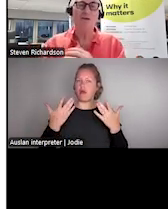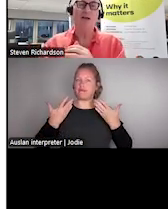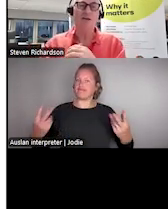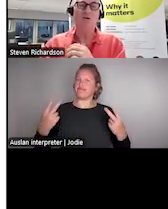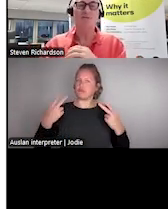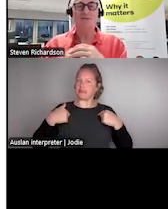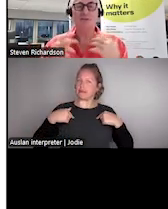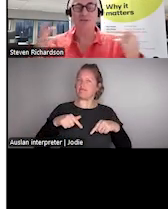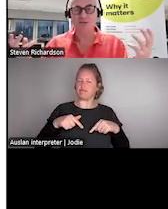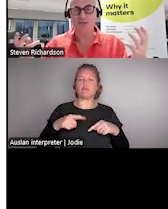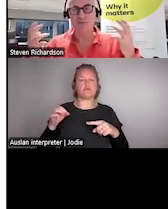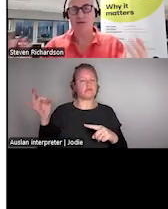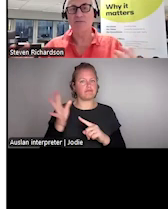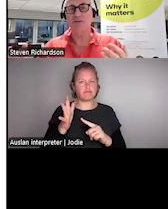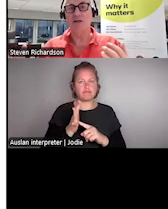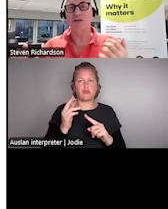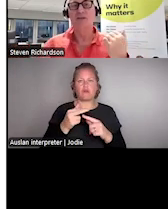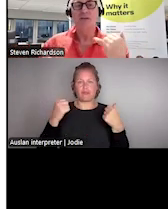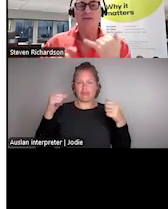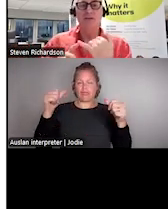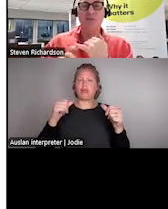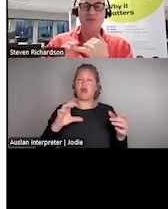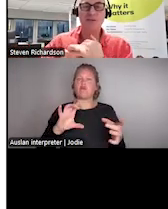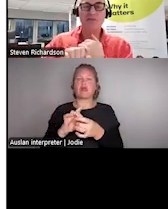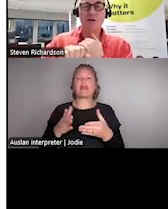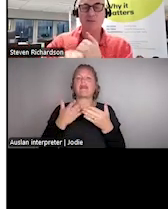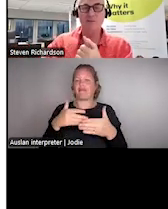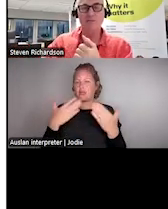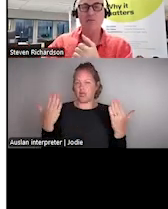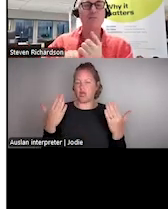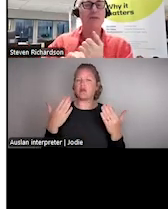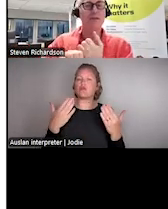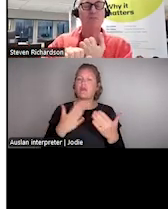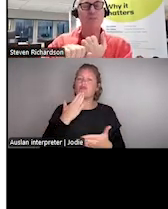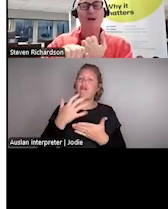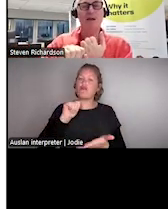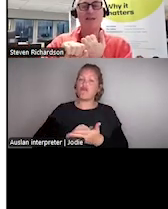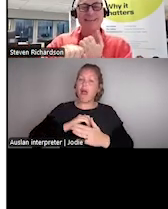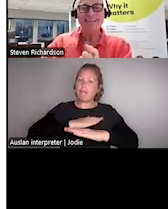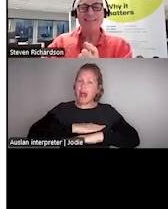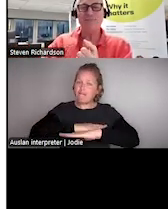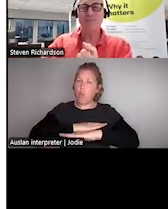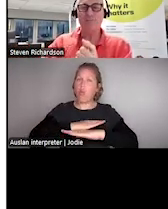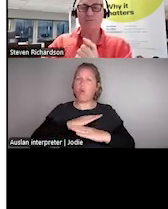indicator of success around Giving Day's. Having the right platform and making it easy for people